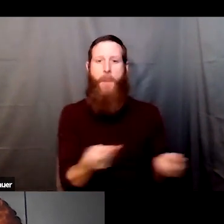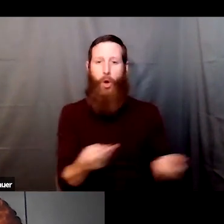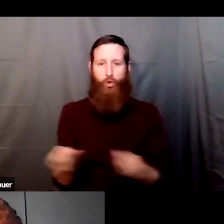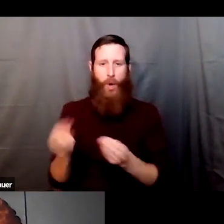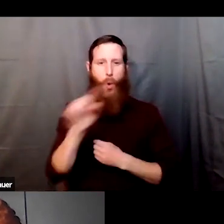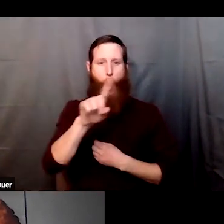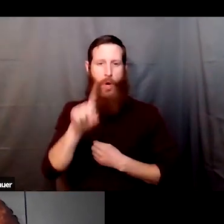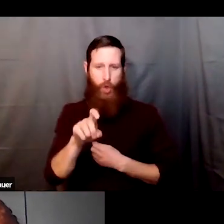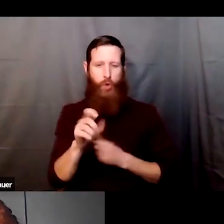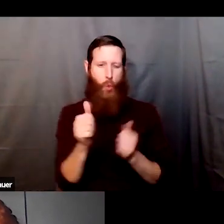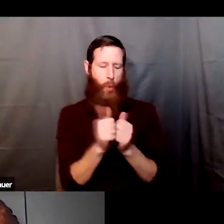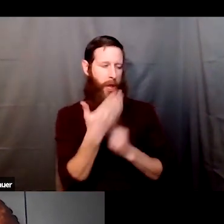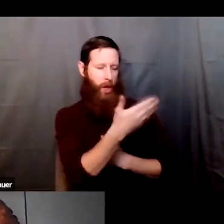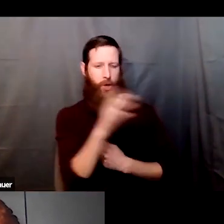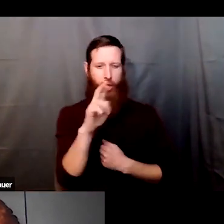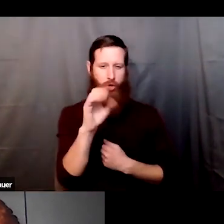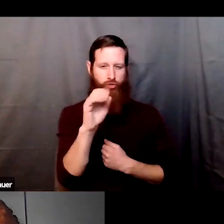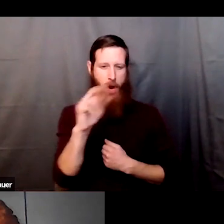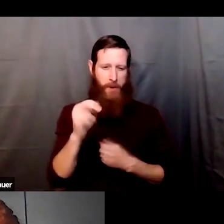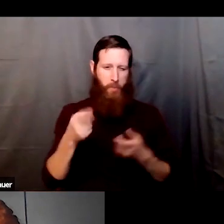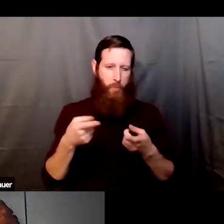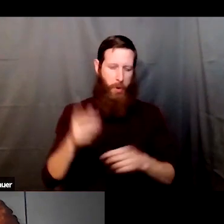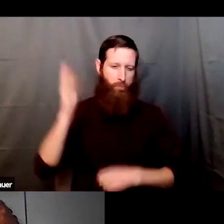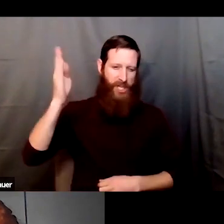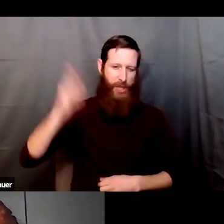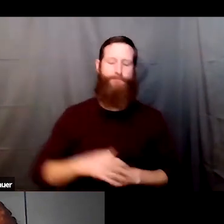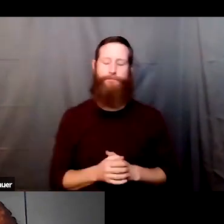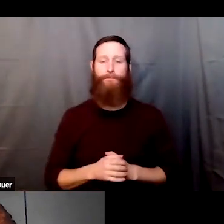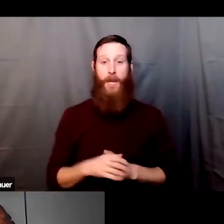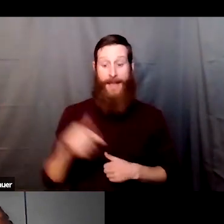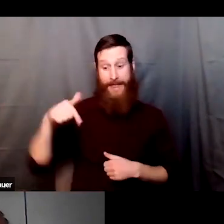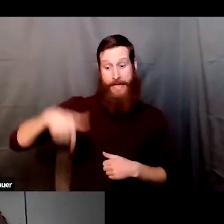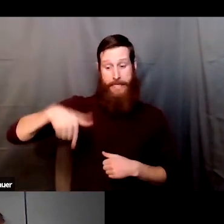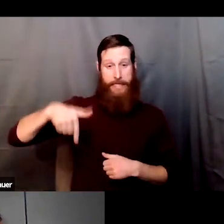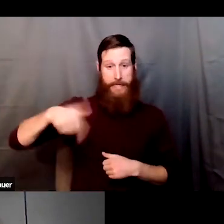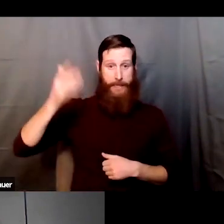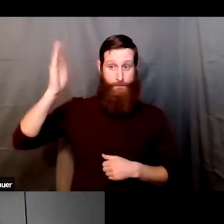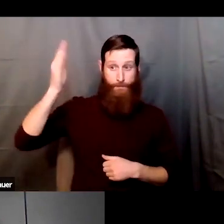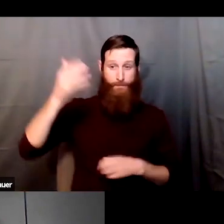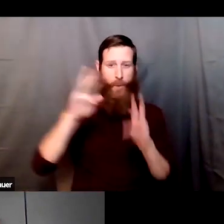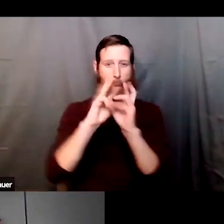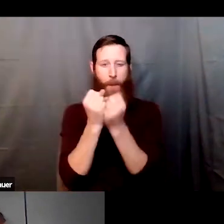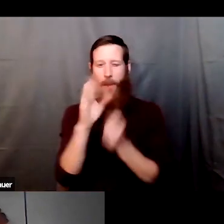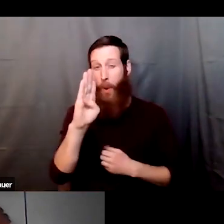of those questions to Robin throughout the presentation. As a note, this webinar, this is a webinar.